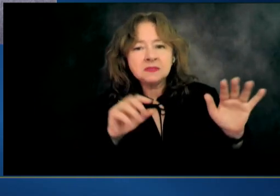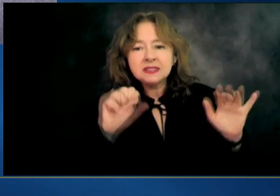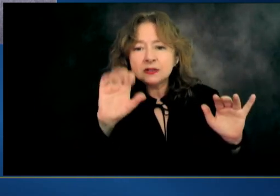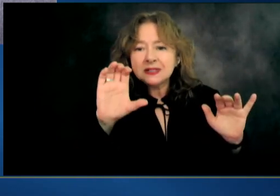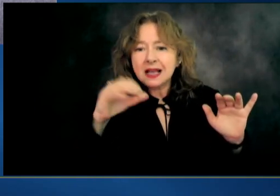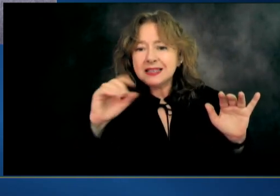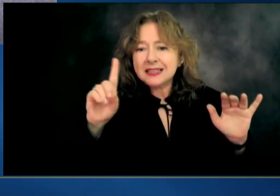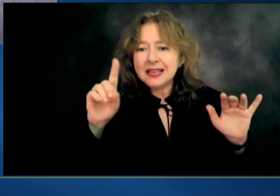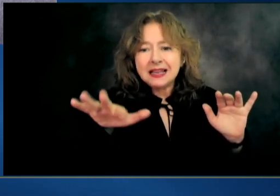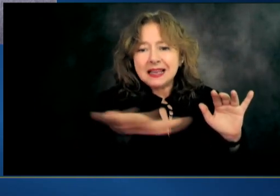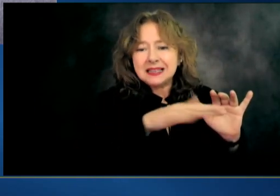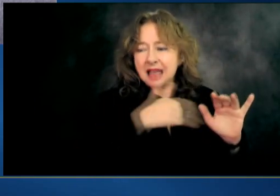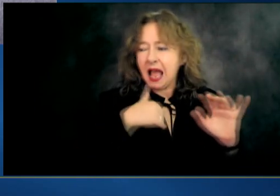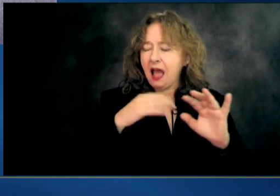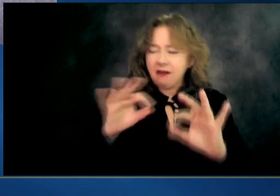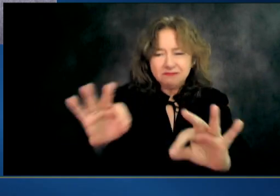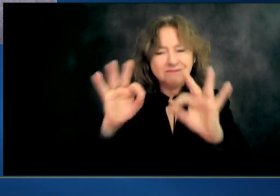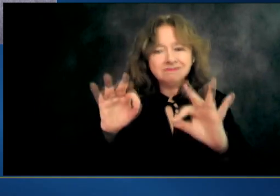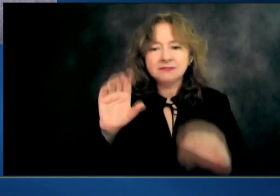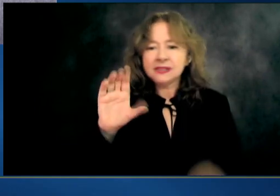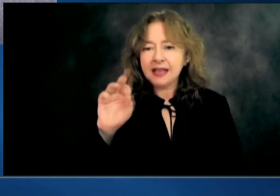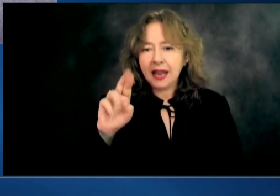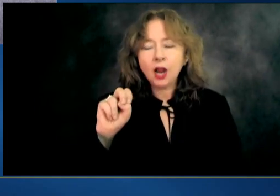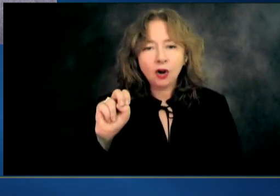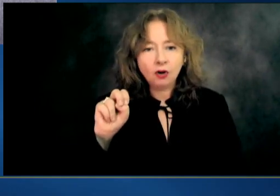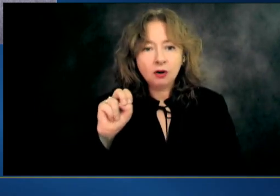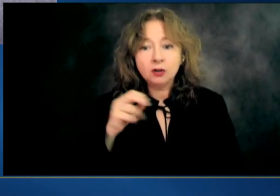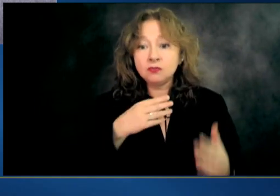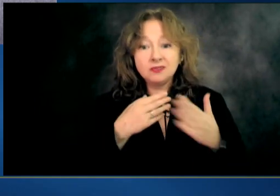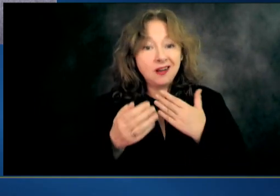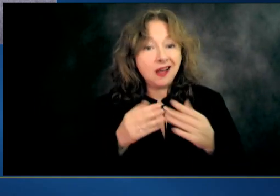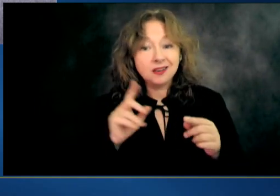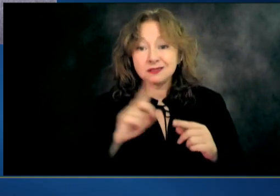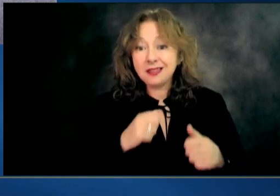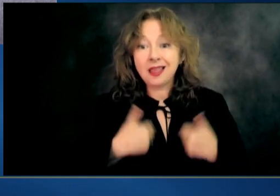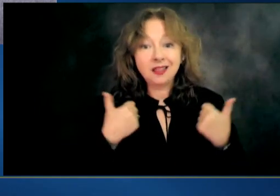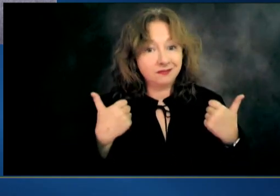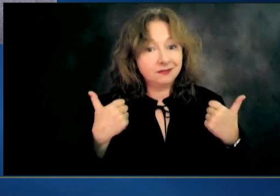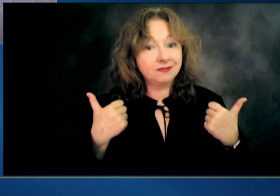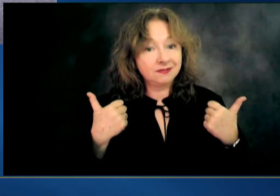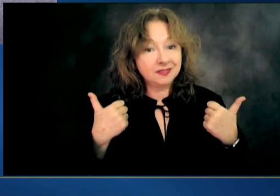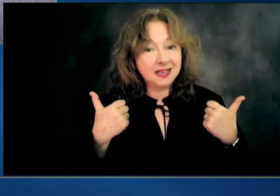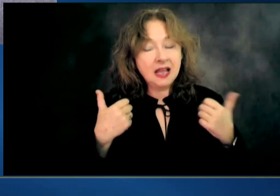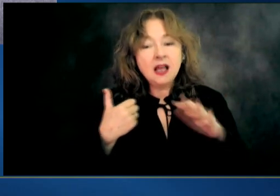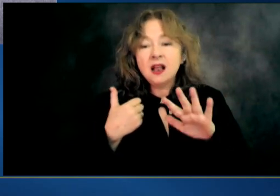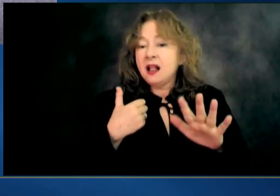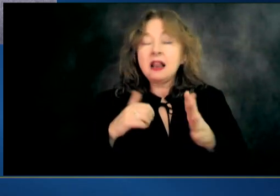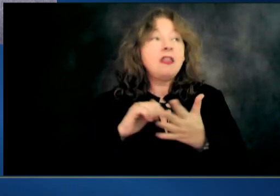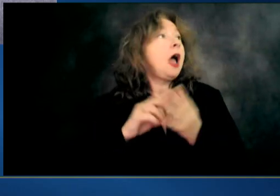best care possible, regardless of their zip codes. And that's going to take more than just finding